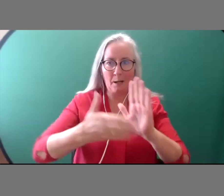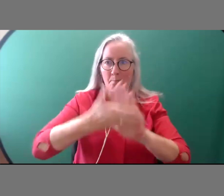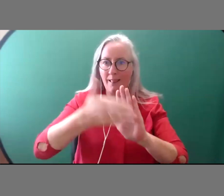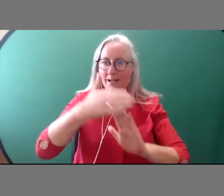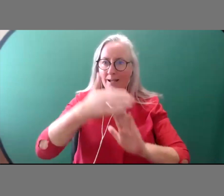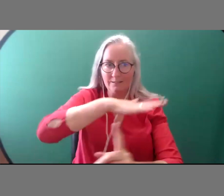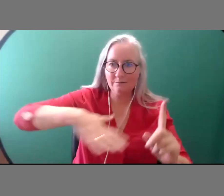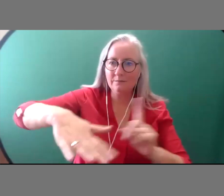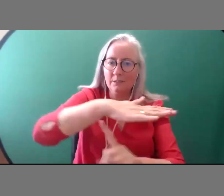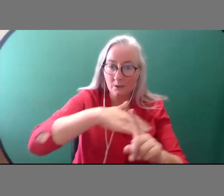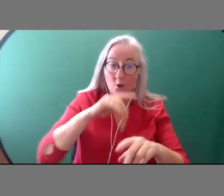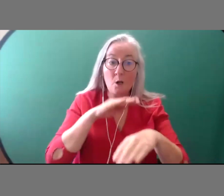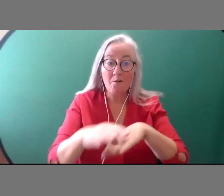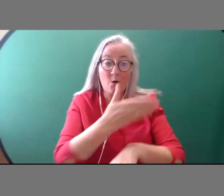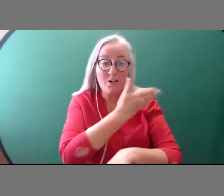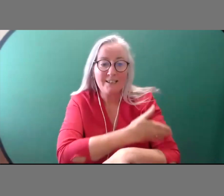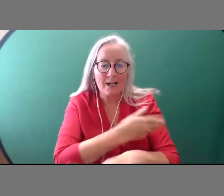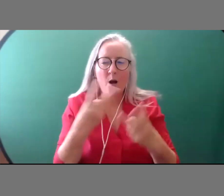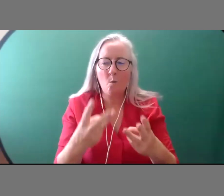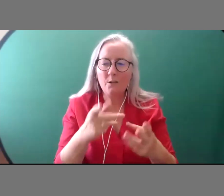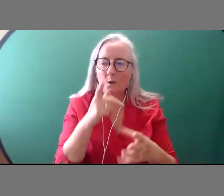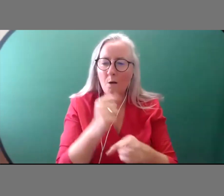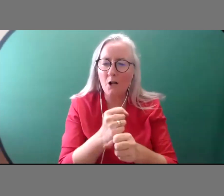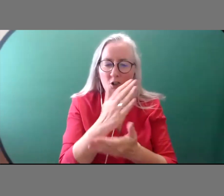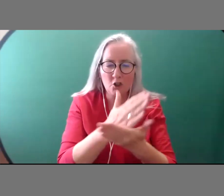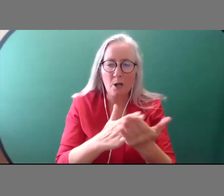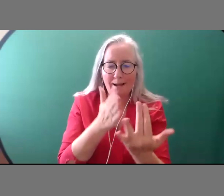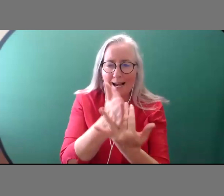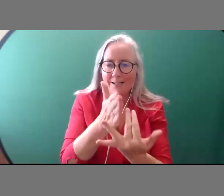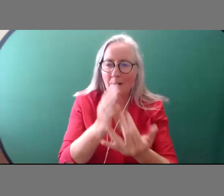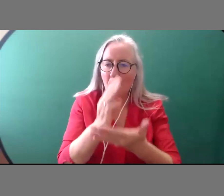Before we start, I’d like to highlight some accessibility features of today’s webinar to